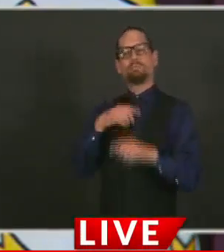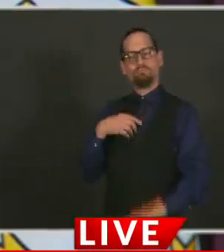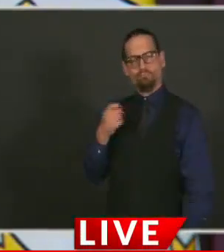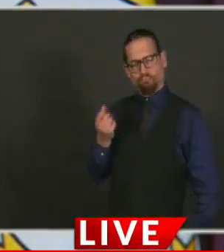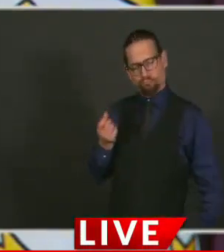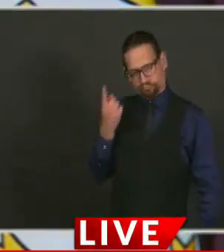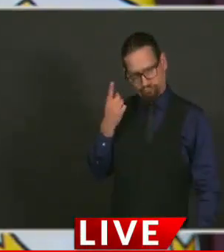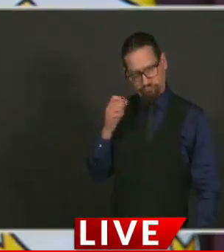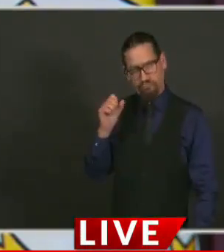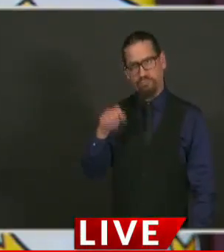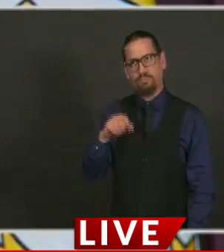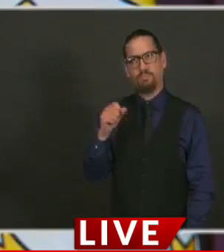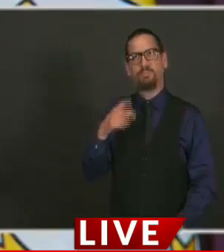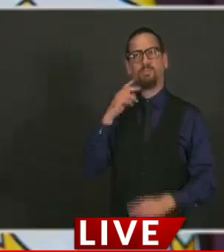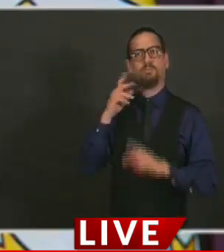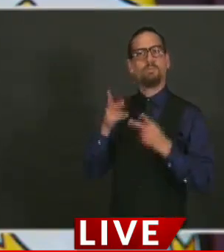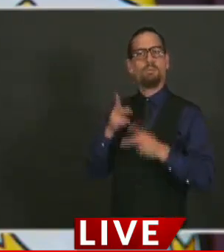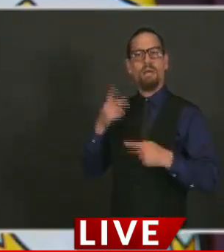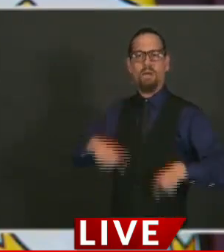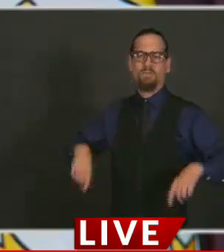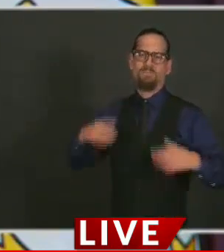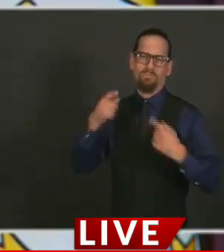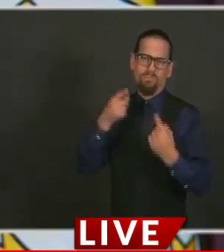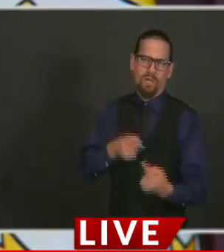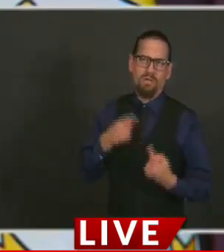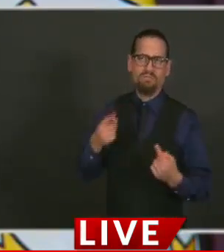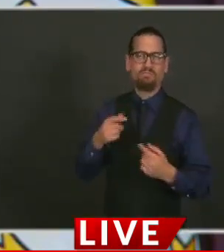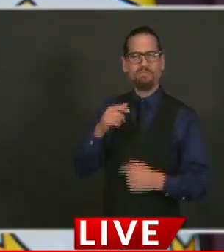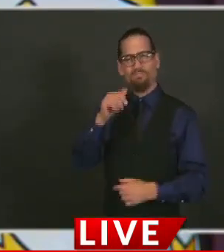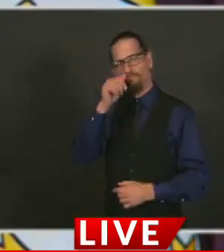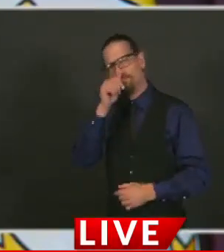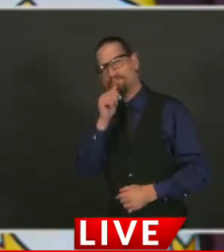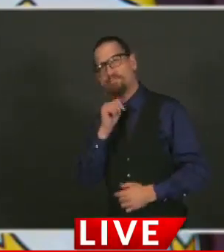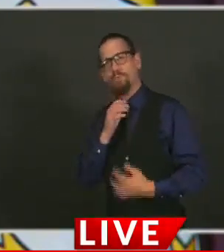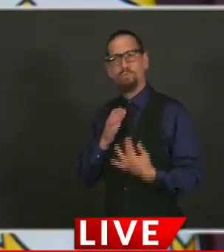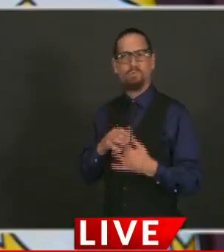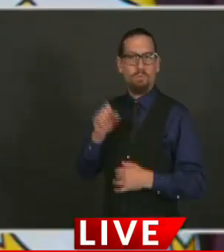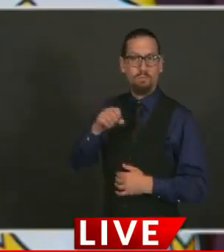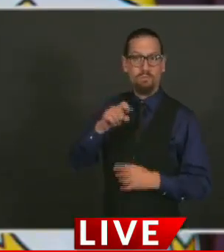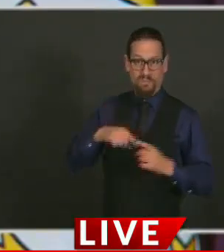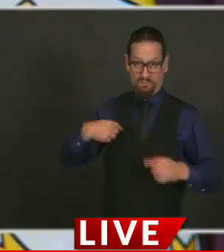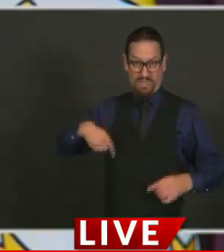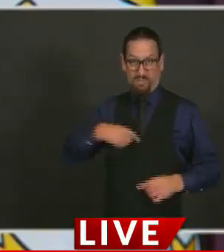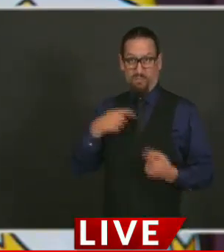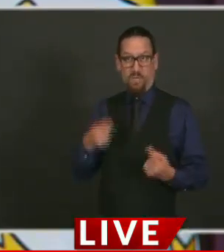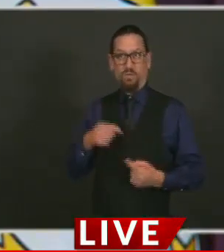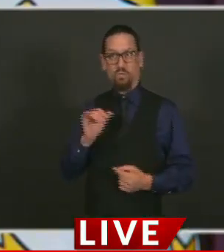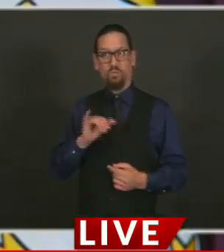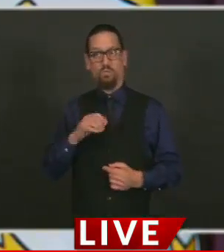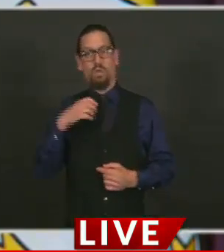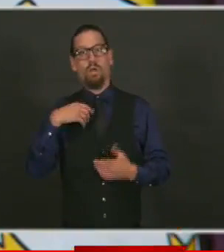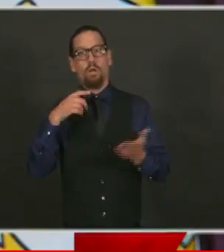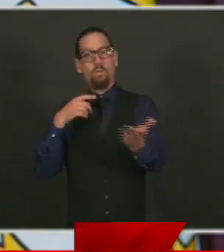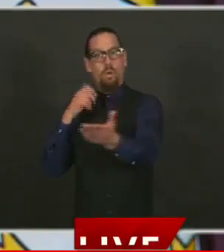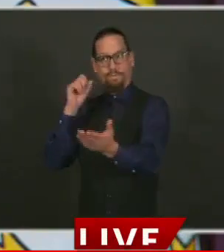STRUGGLING. WE ARE TIGHTENING OUR BELTS TOO. AS FOR STIMULUS